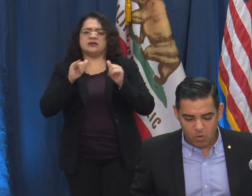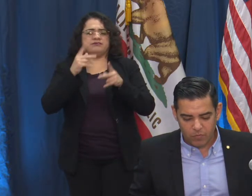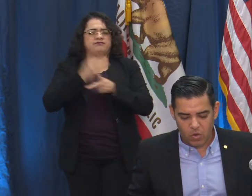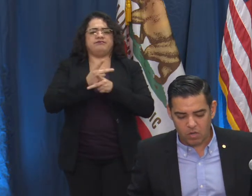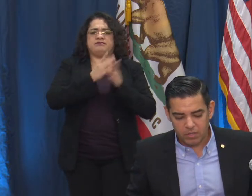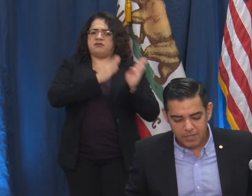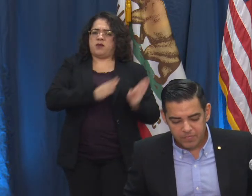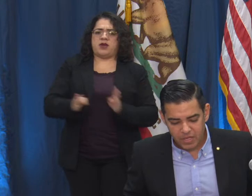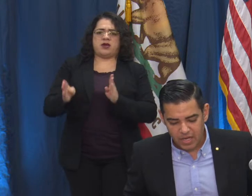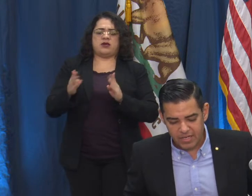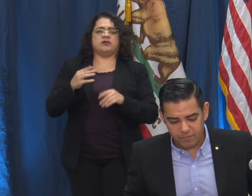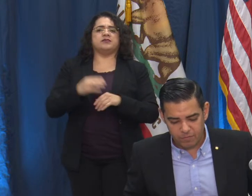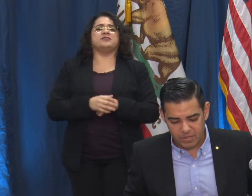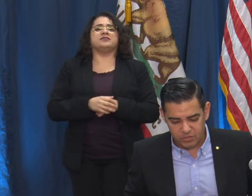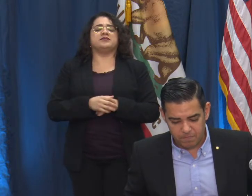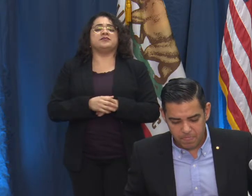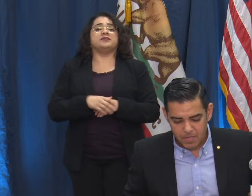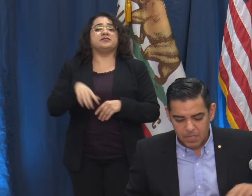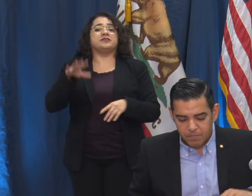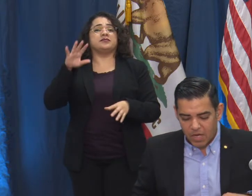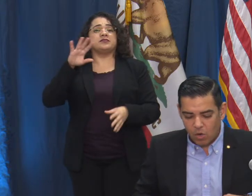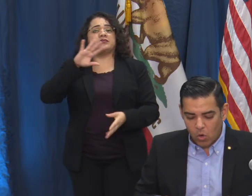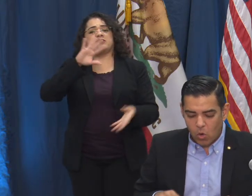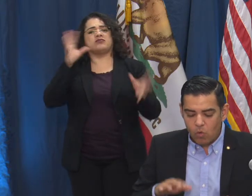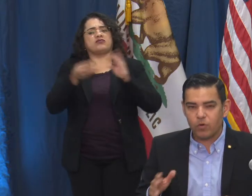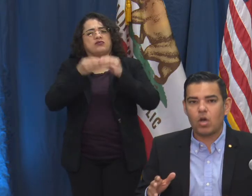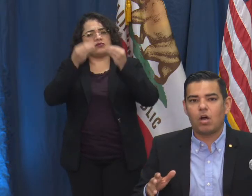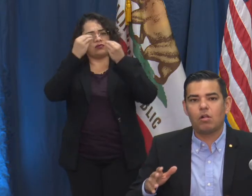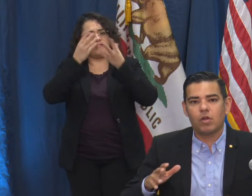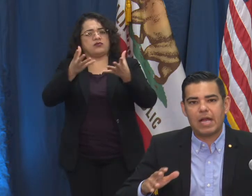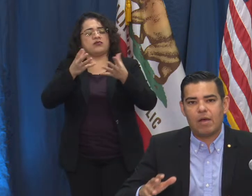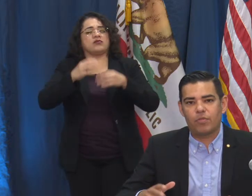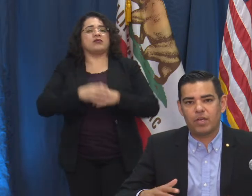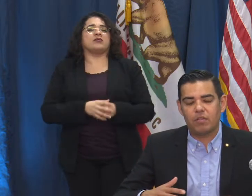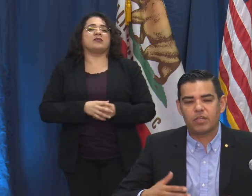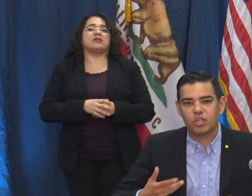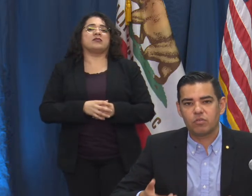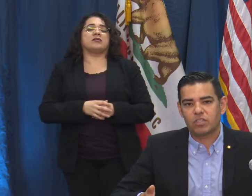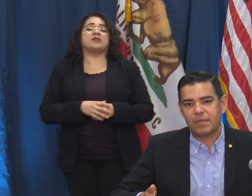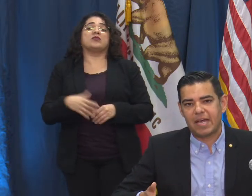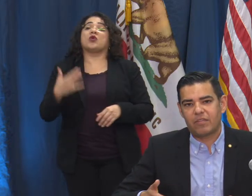overall information. Overall, the the good news coming out of